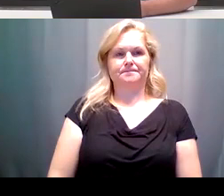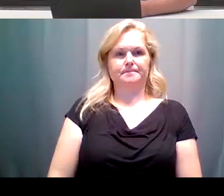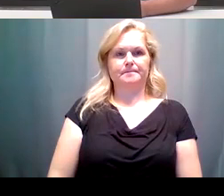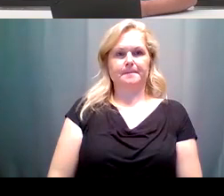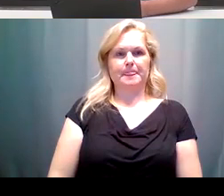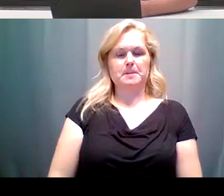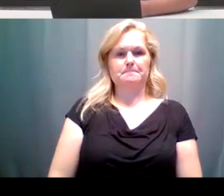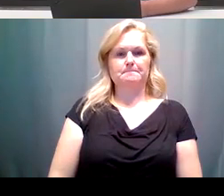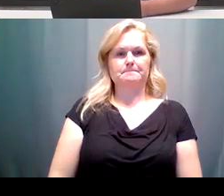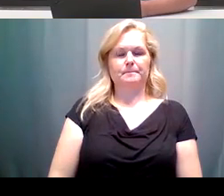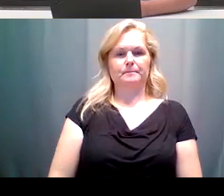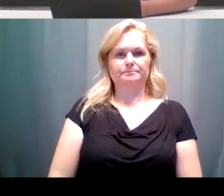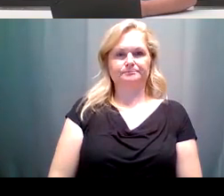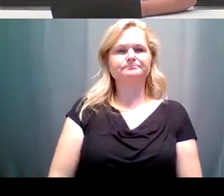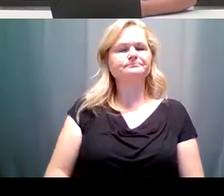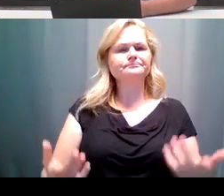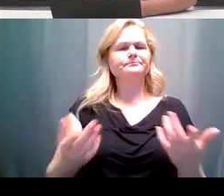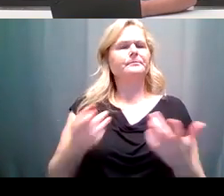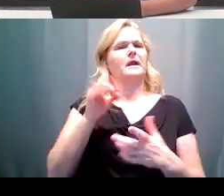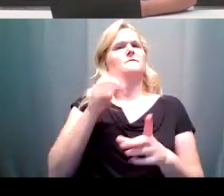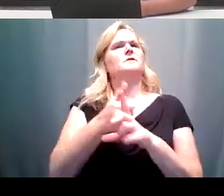What to expect when you work at a federal election?